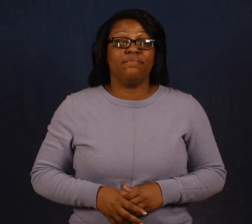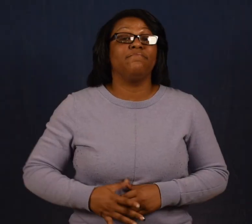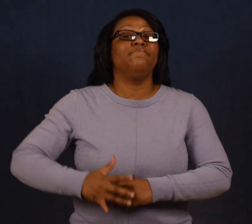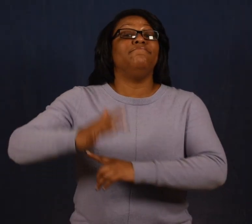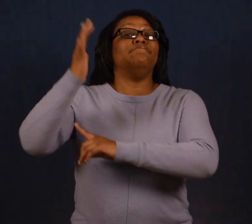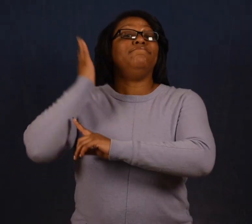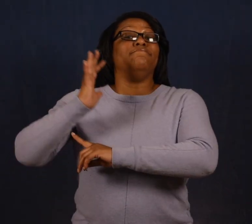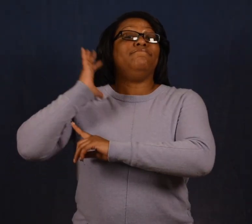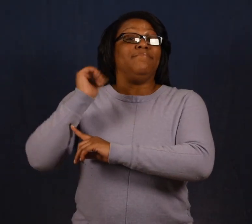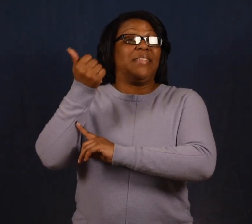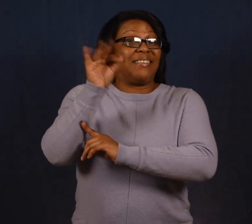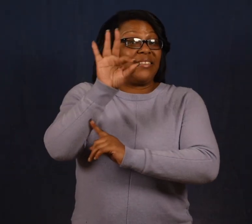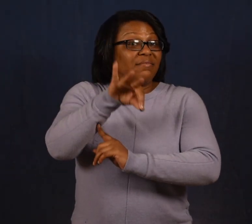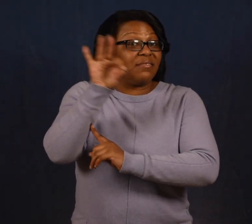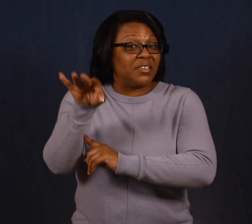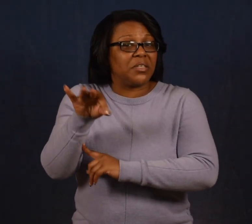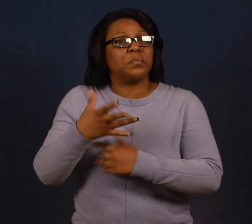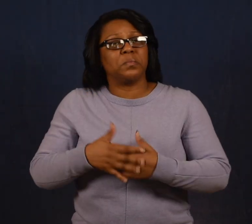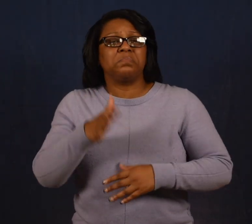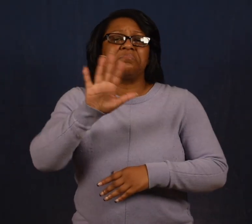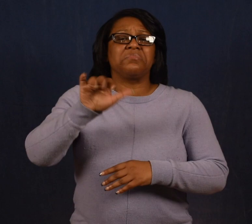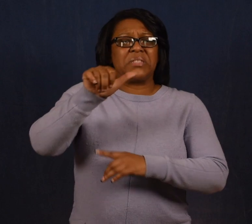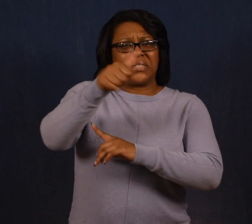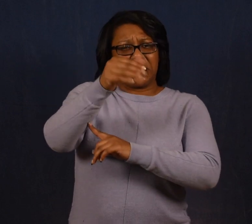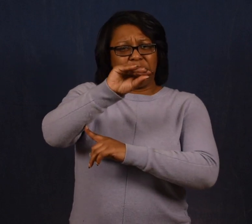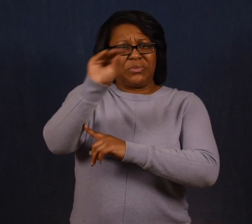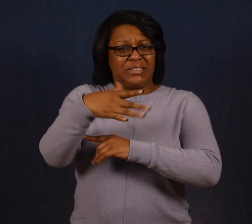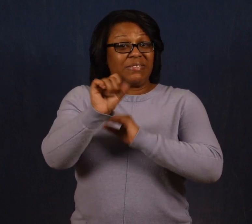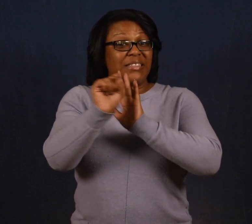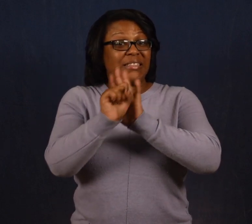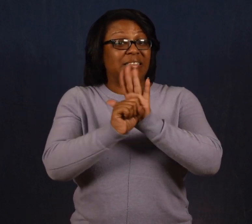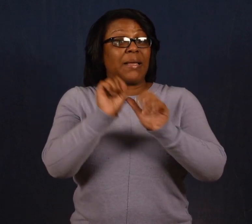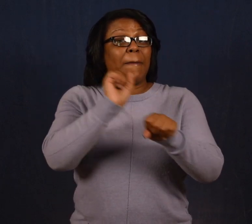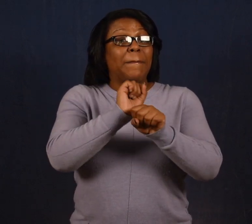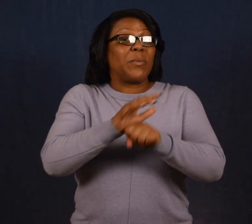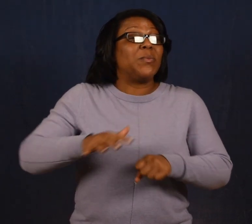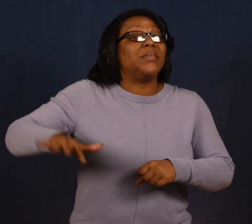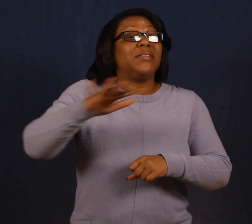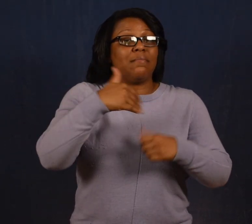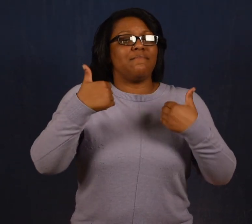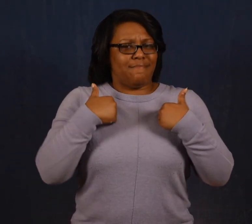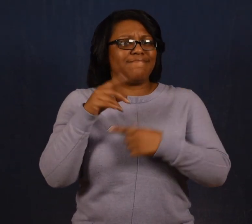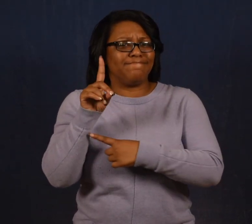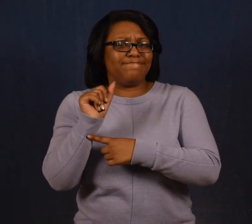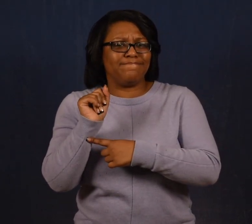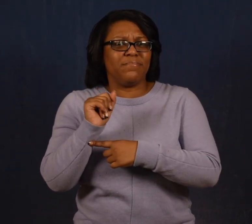In 1999, ten percent of state employees had a disability.